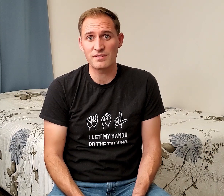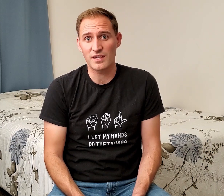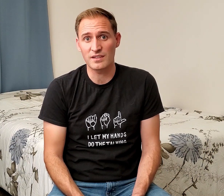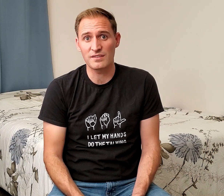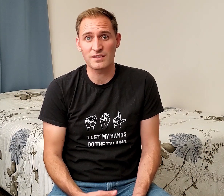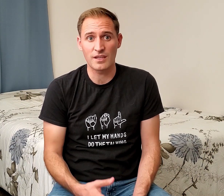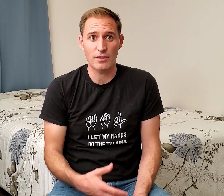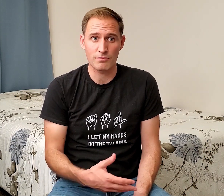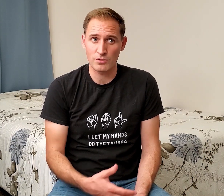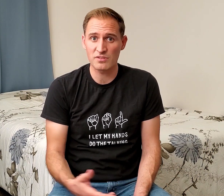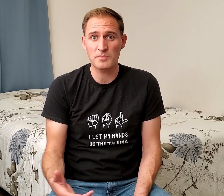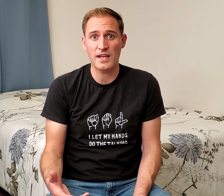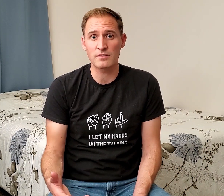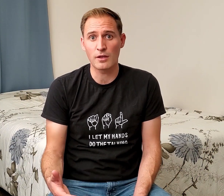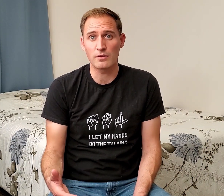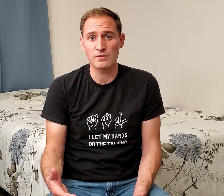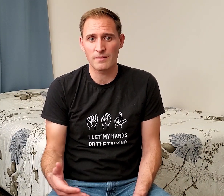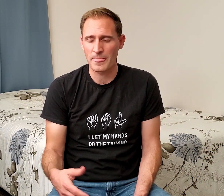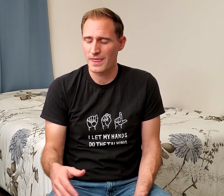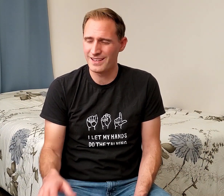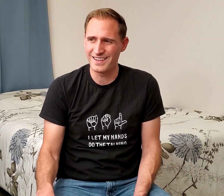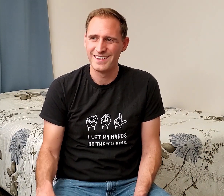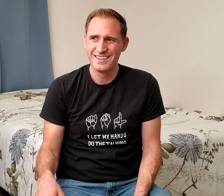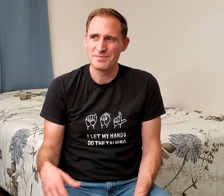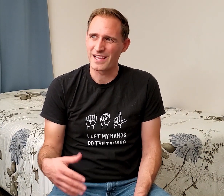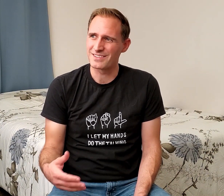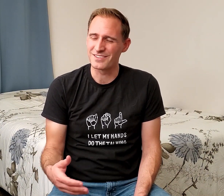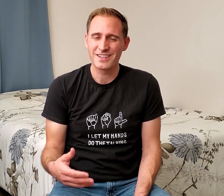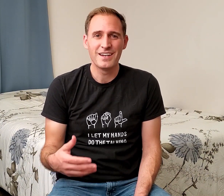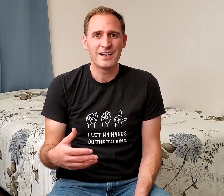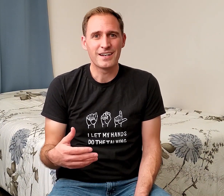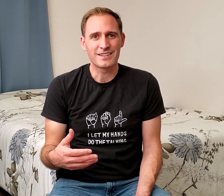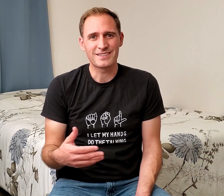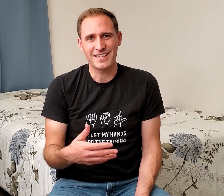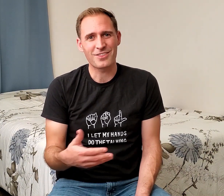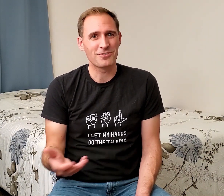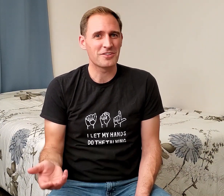techniques to get through those plateau, plateaus, to get through those plateaus